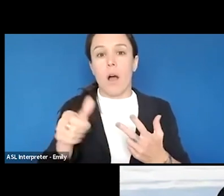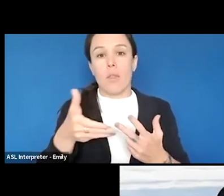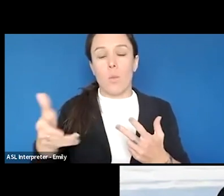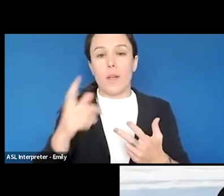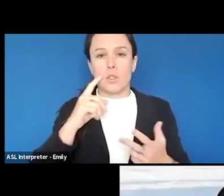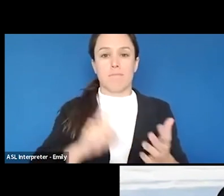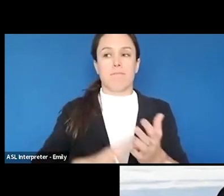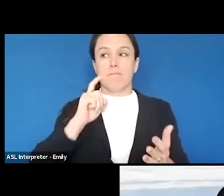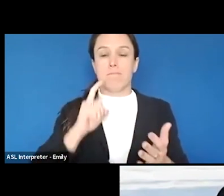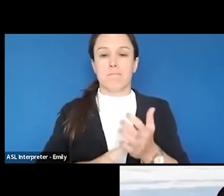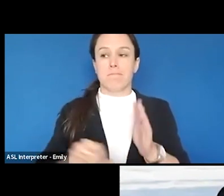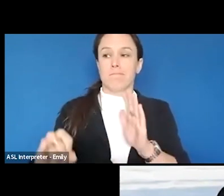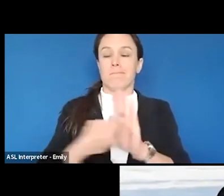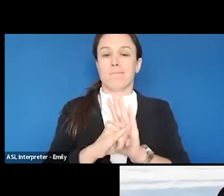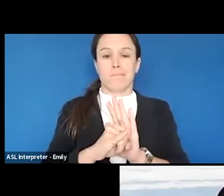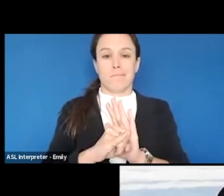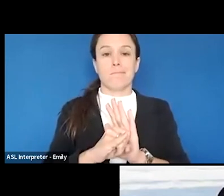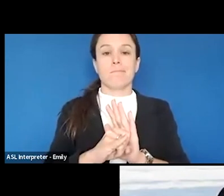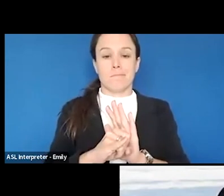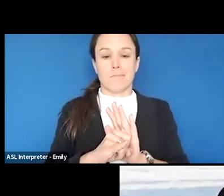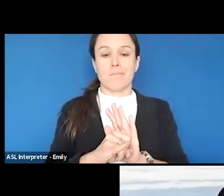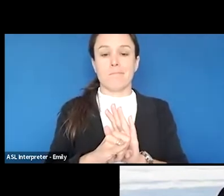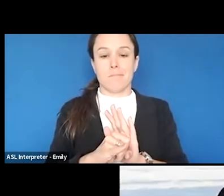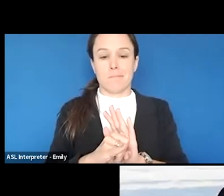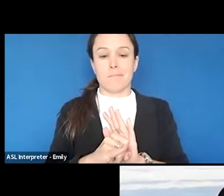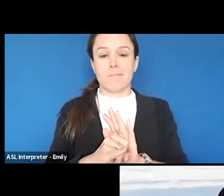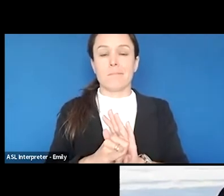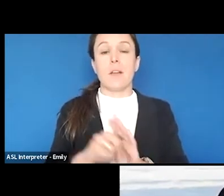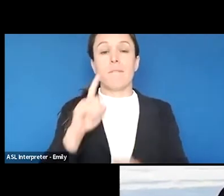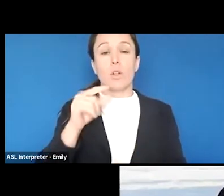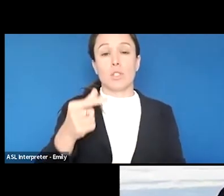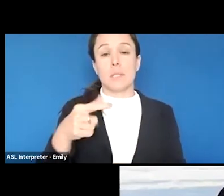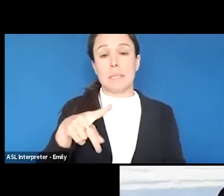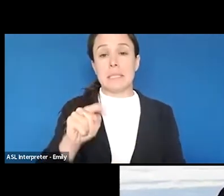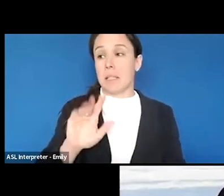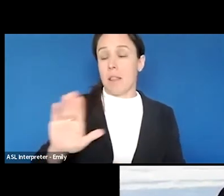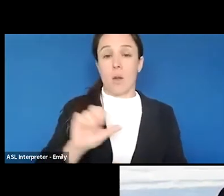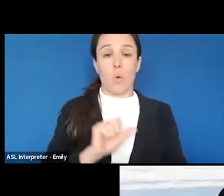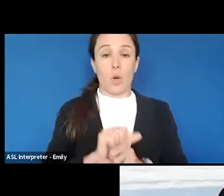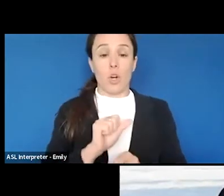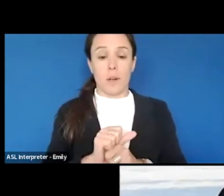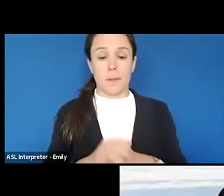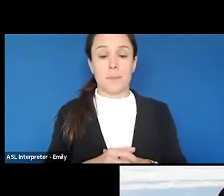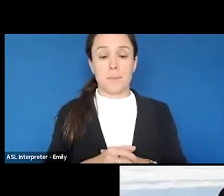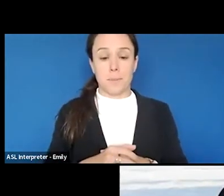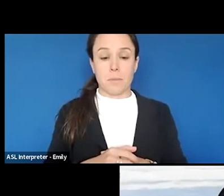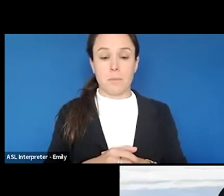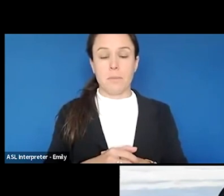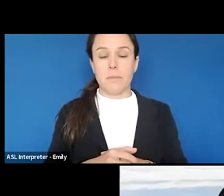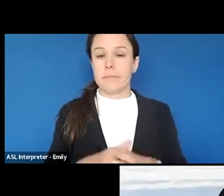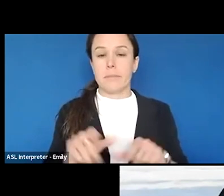the source of -- of chat GPT's work and also ways that Google, Facebook and others need to,